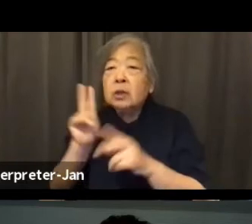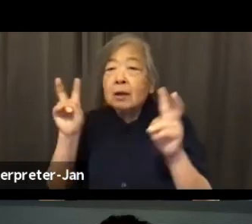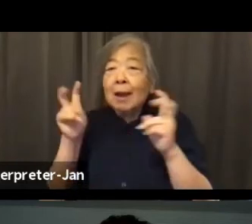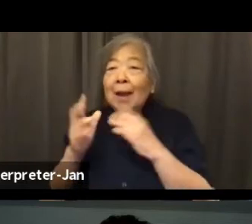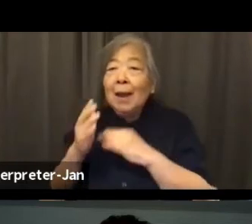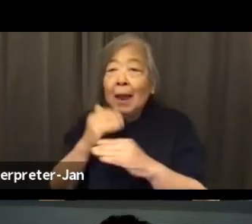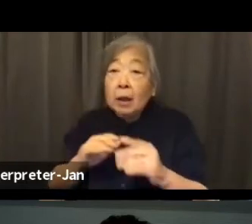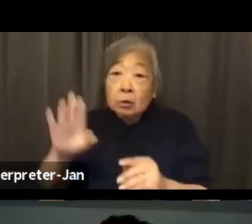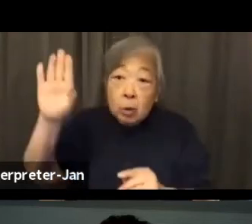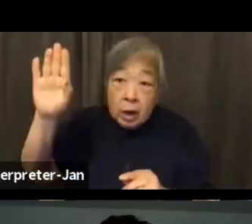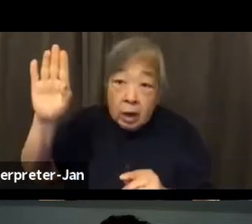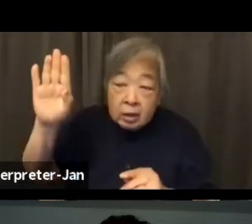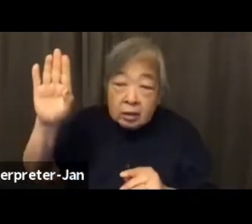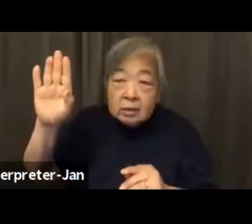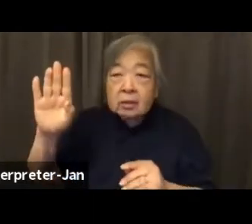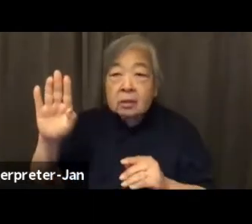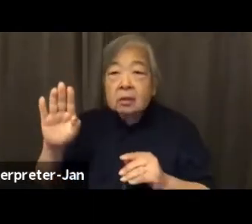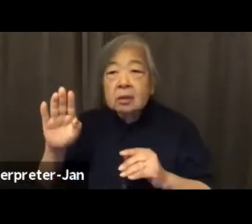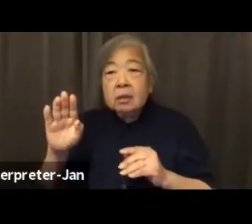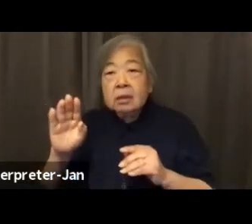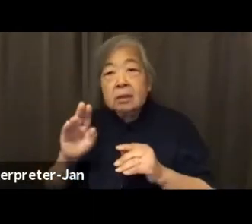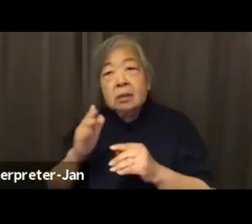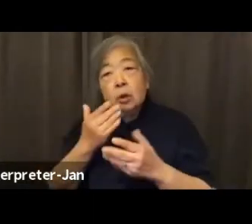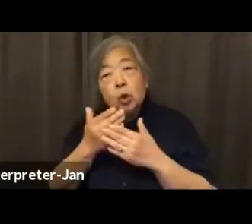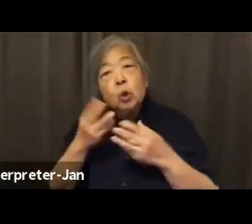passing the mic around, so to speak.